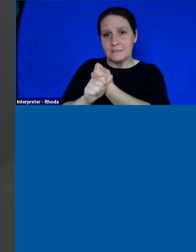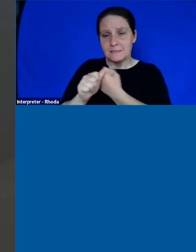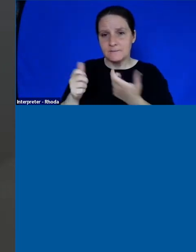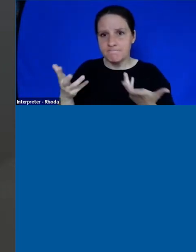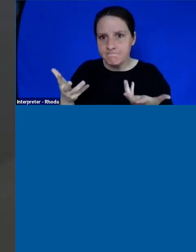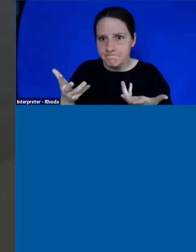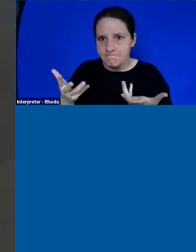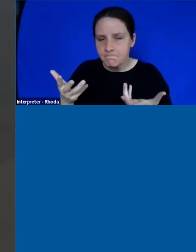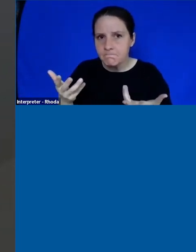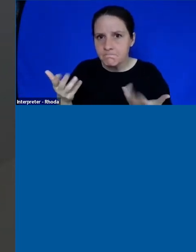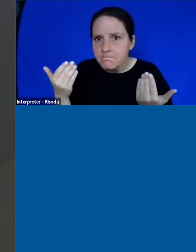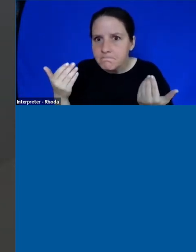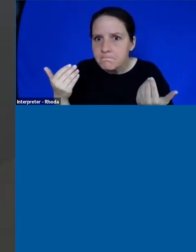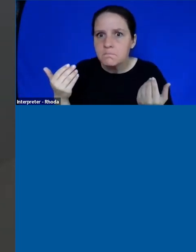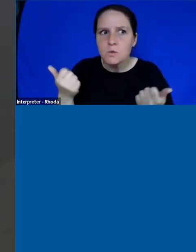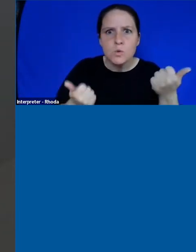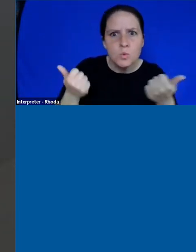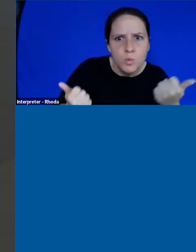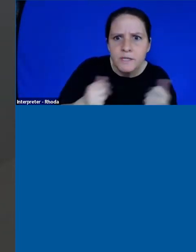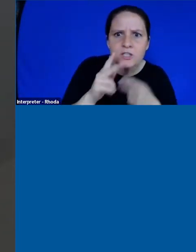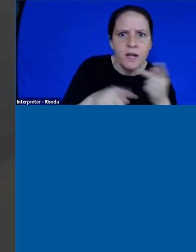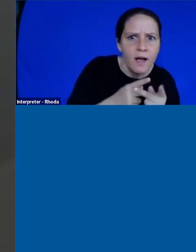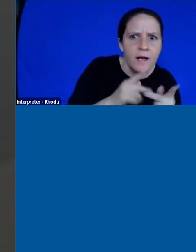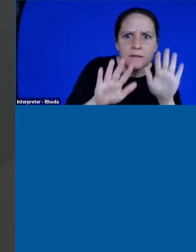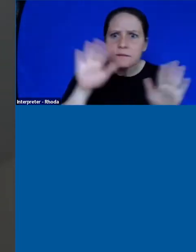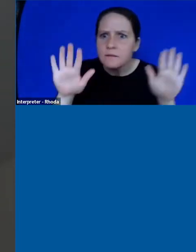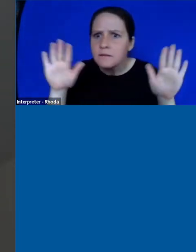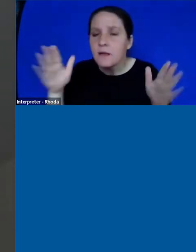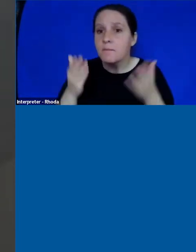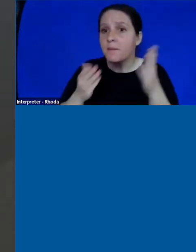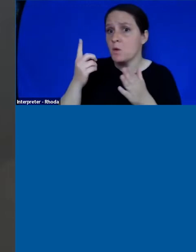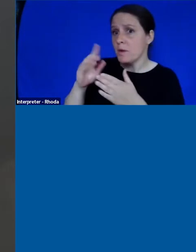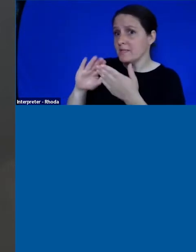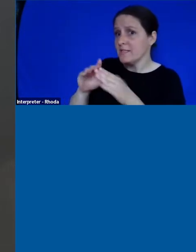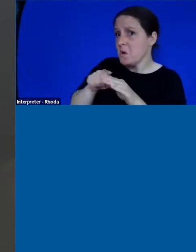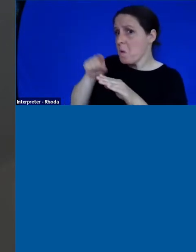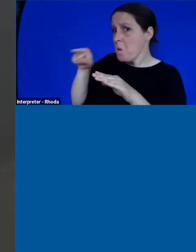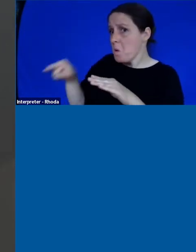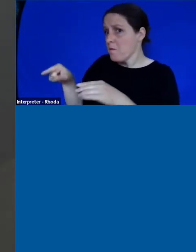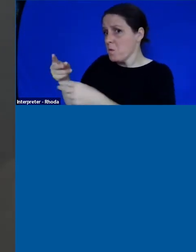I don't know that maybe one city over from me is worse than mine.